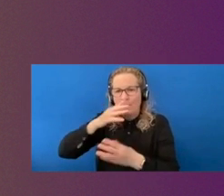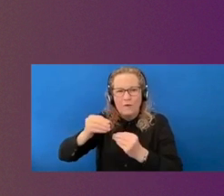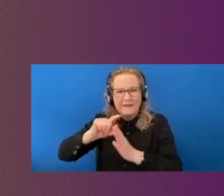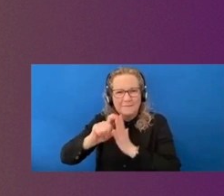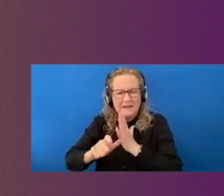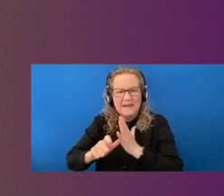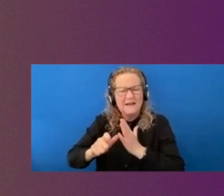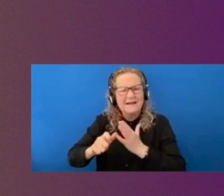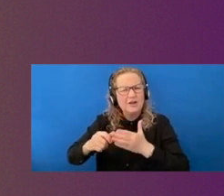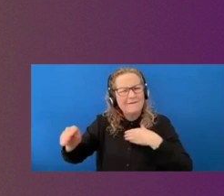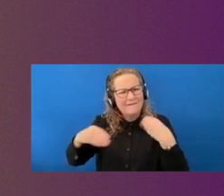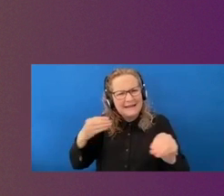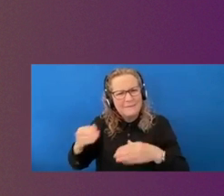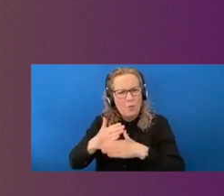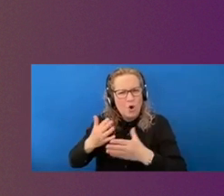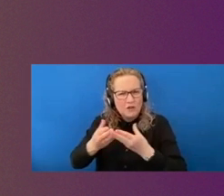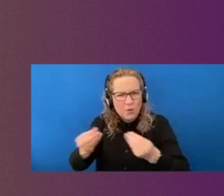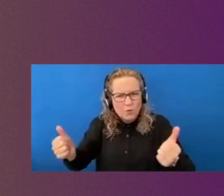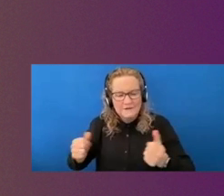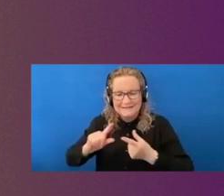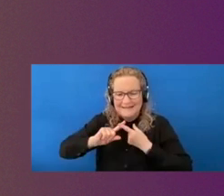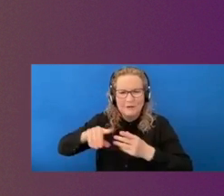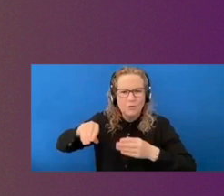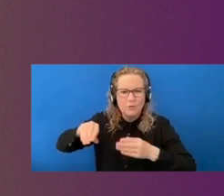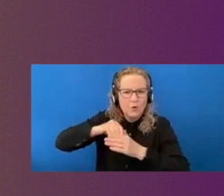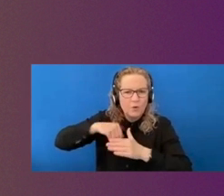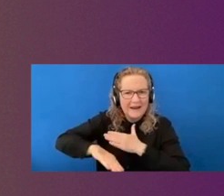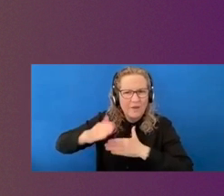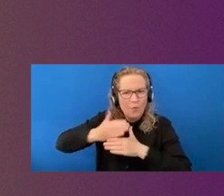work solutions for continued inclusion in the workplace after the pandemic I think those